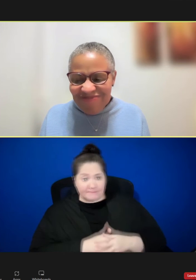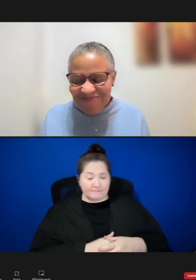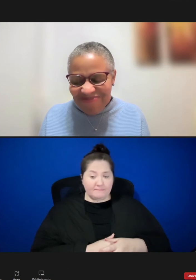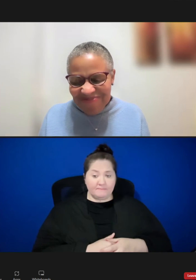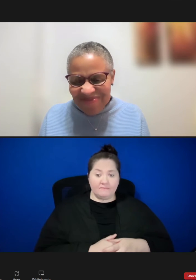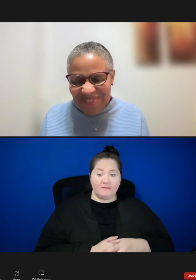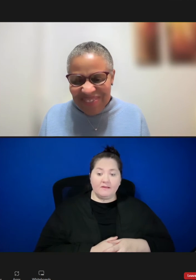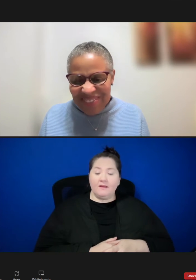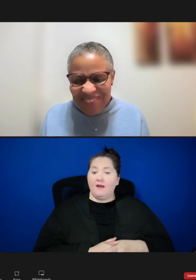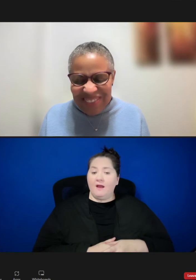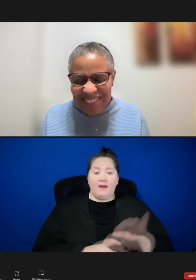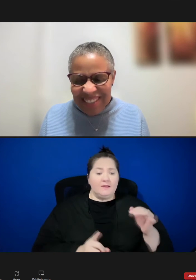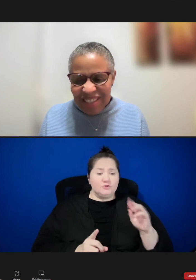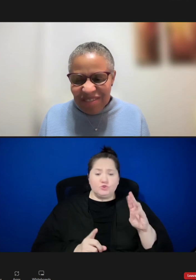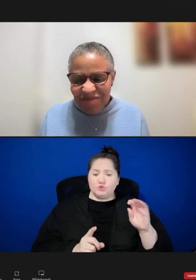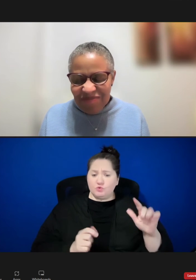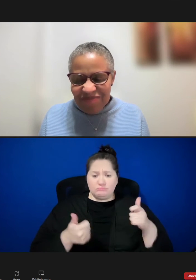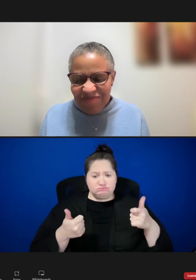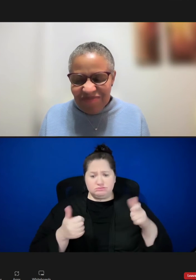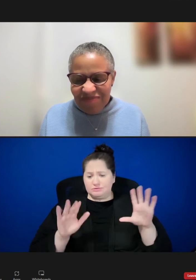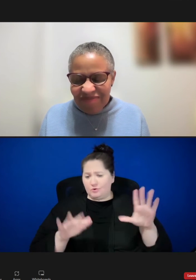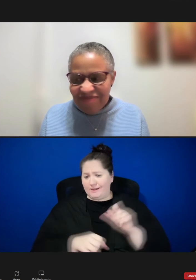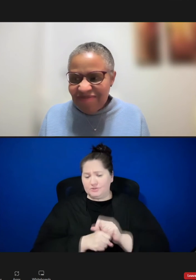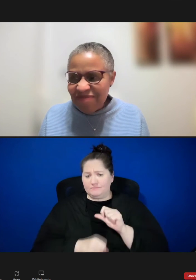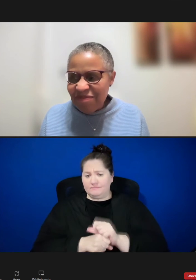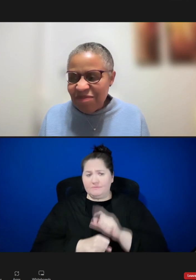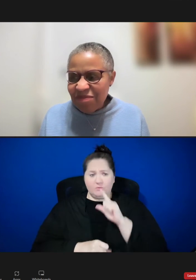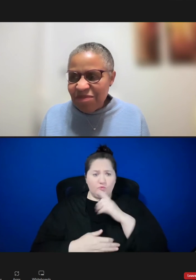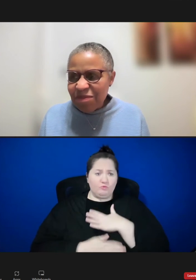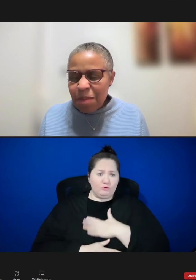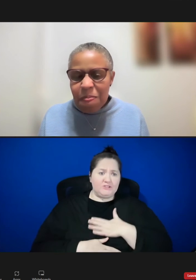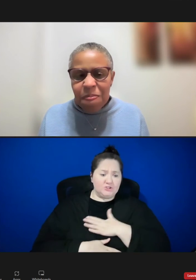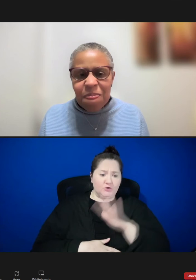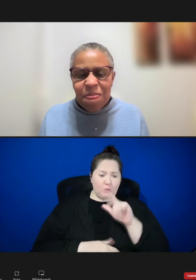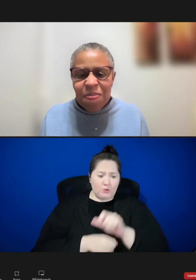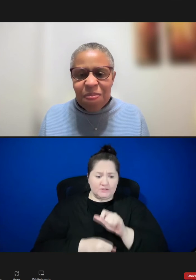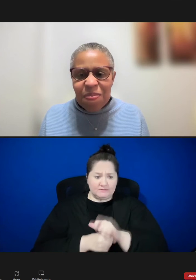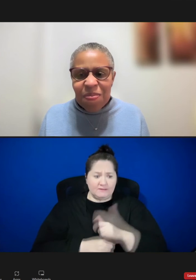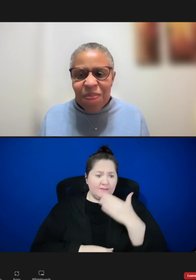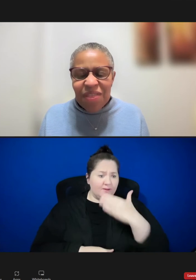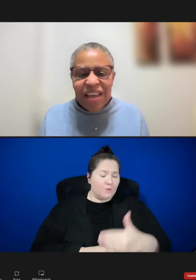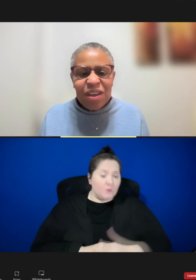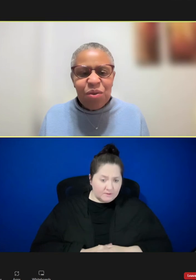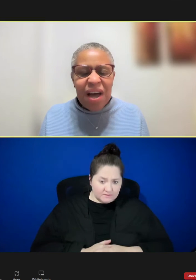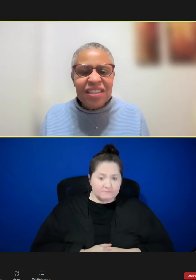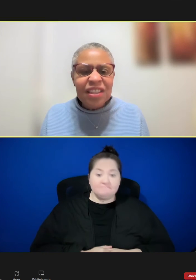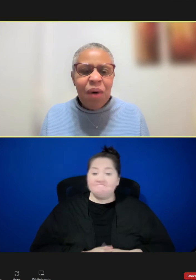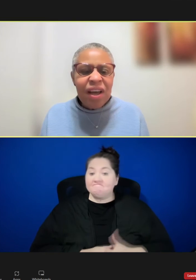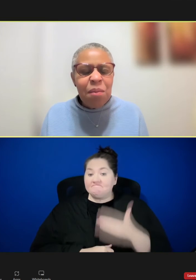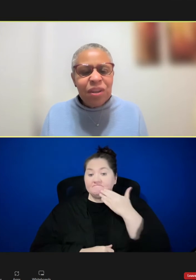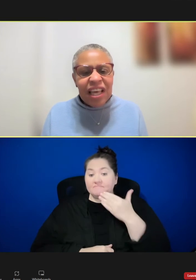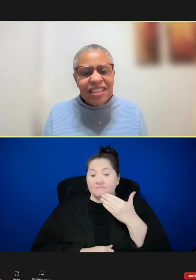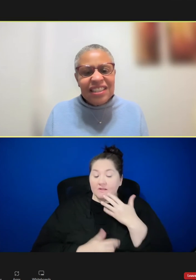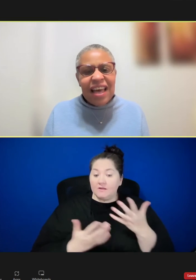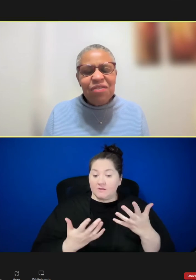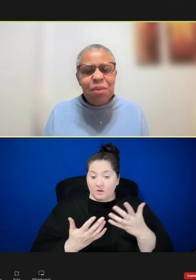Bob Swanson: Jewel, I think you did a great job and I really appreciate it. Thank you. Jewel Mullen: Thank you. So, I almost asked staff to